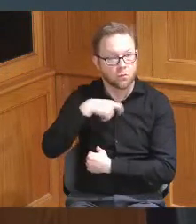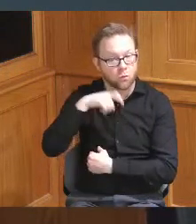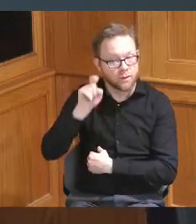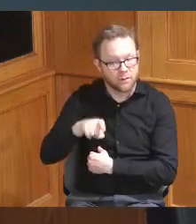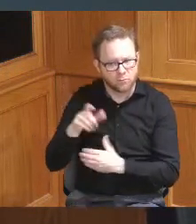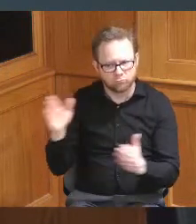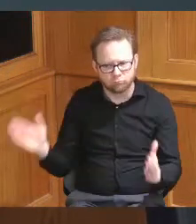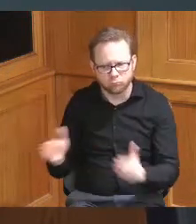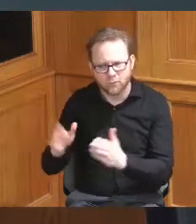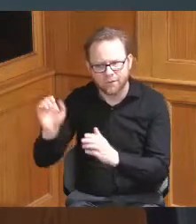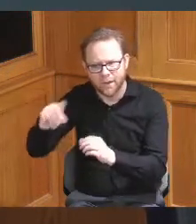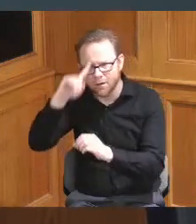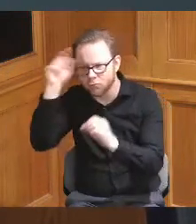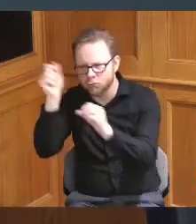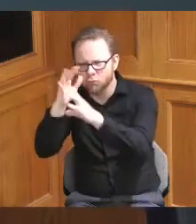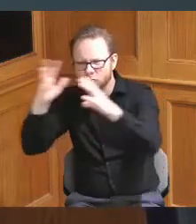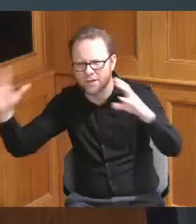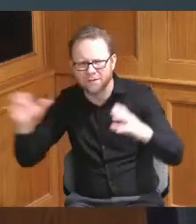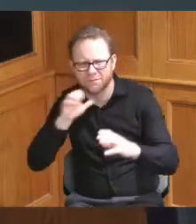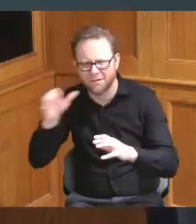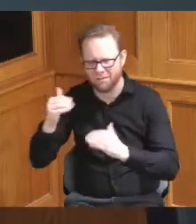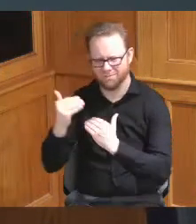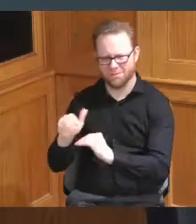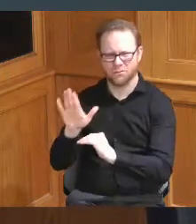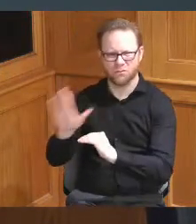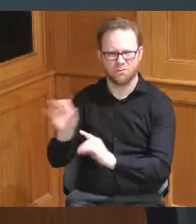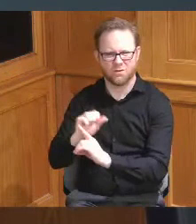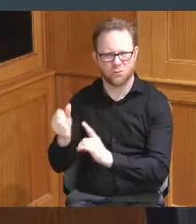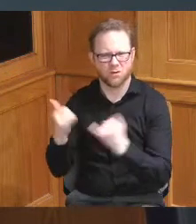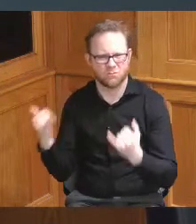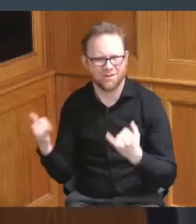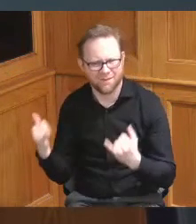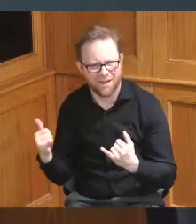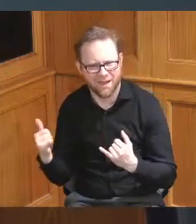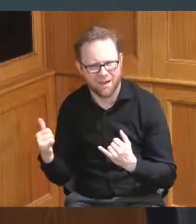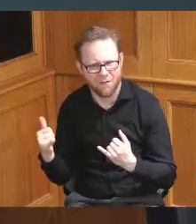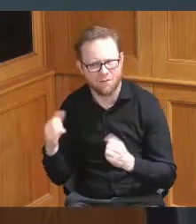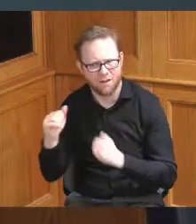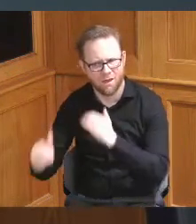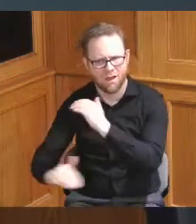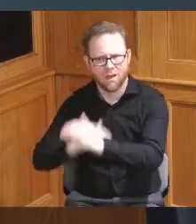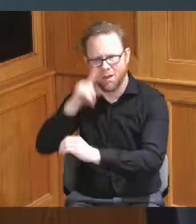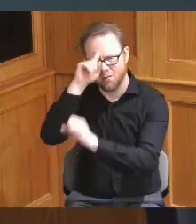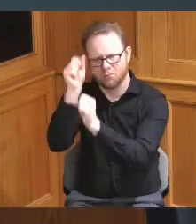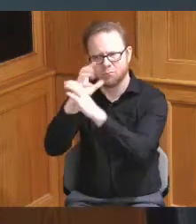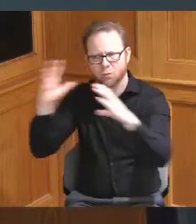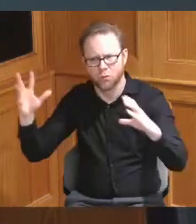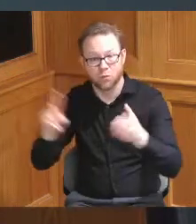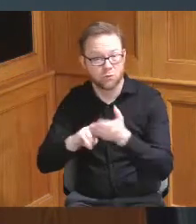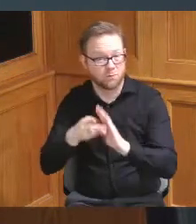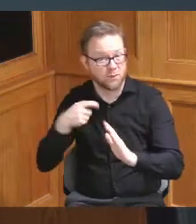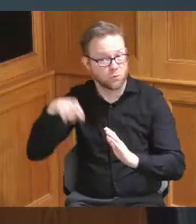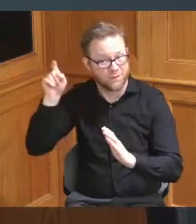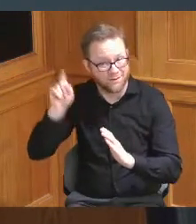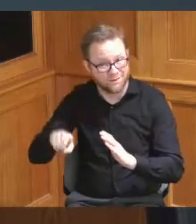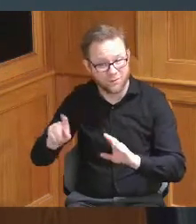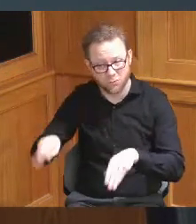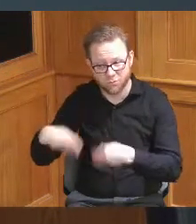beyond their circumstances and only way you can do that is to expose them to things that are beyond